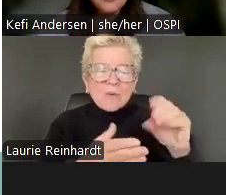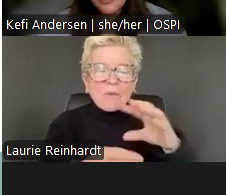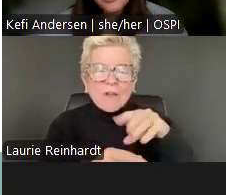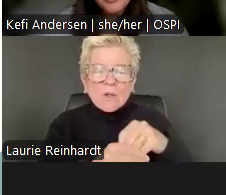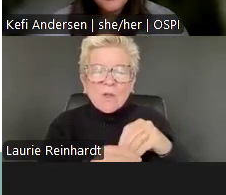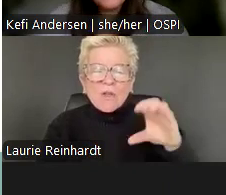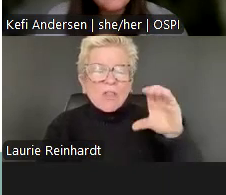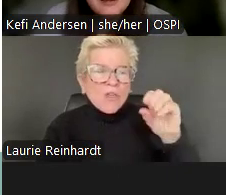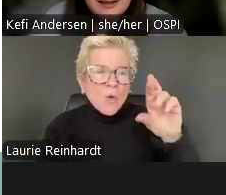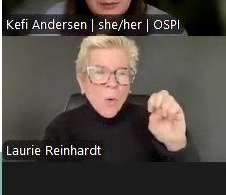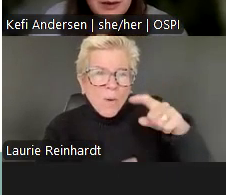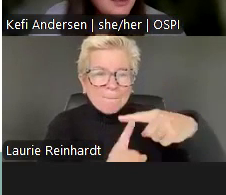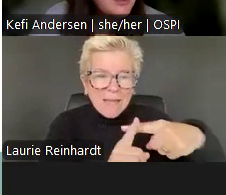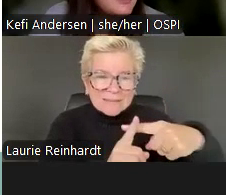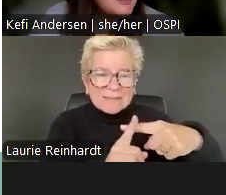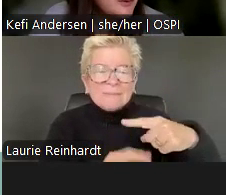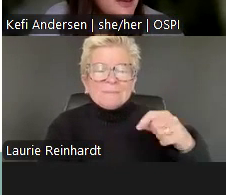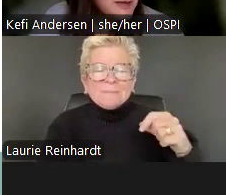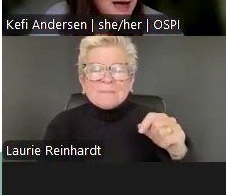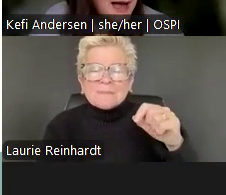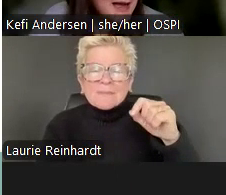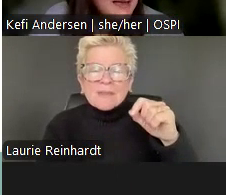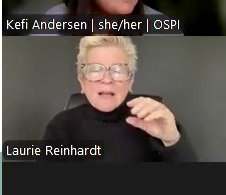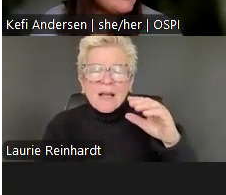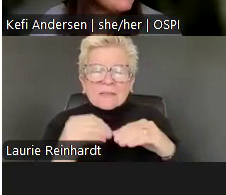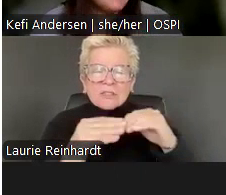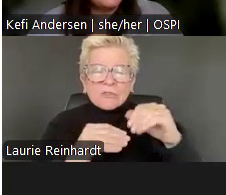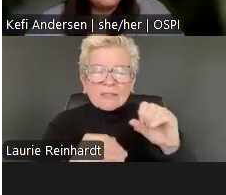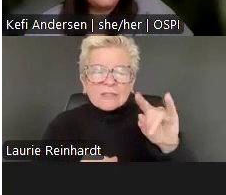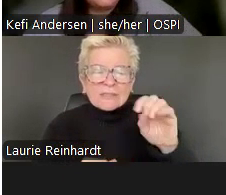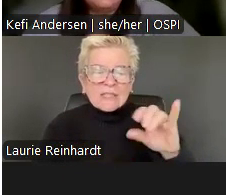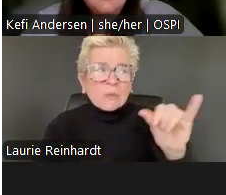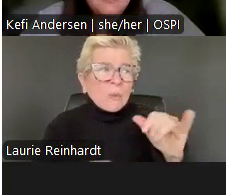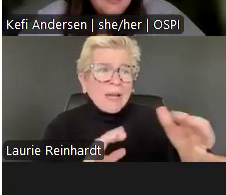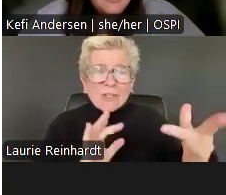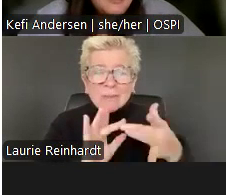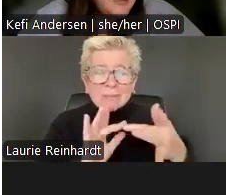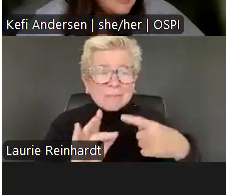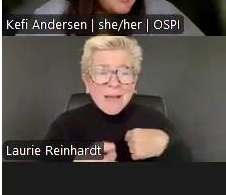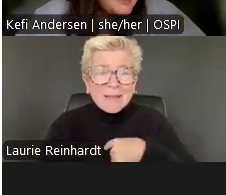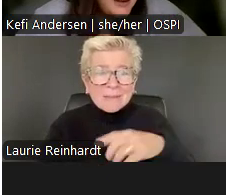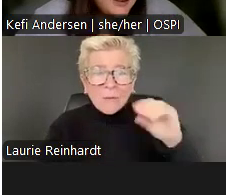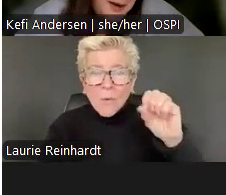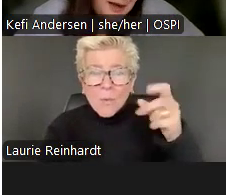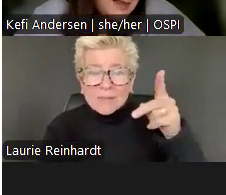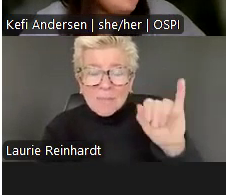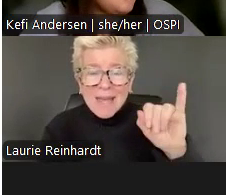and of course you can always connect with us at OSPI. And next month we're